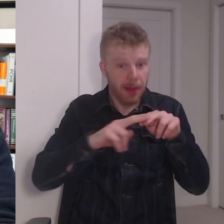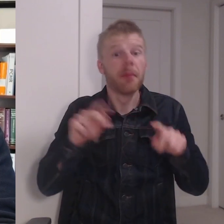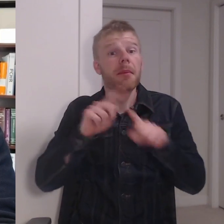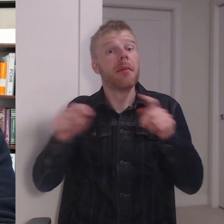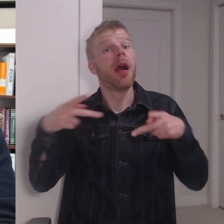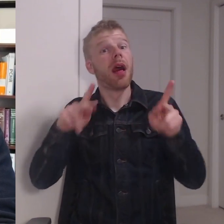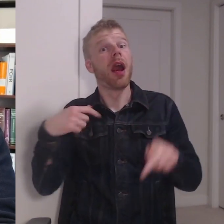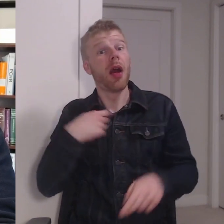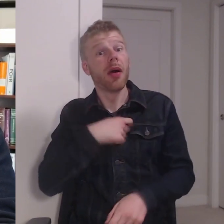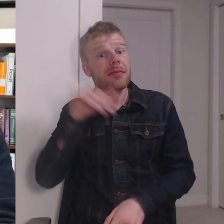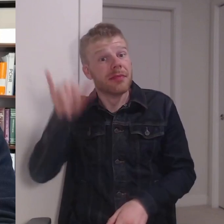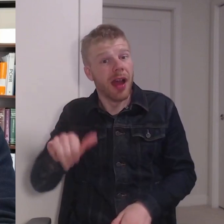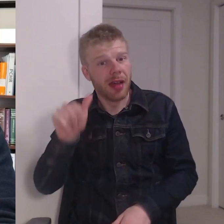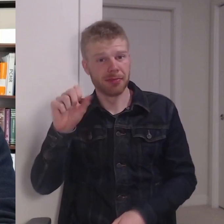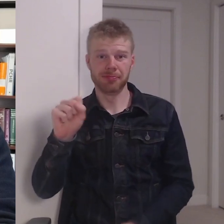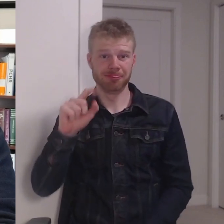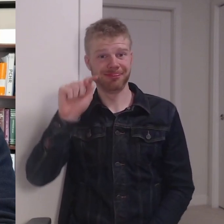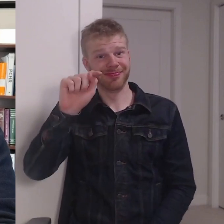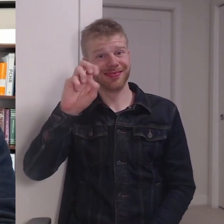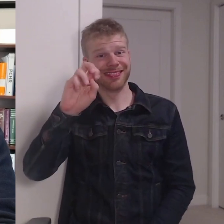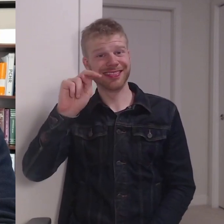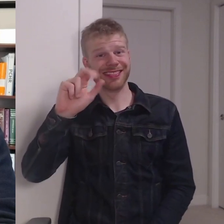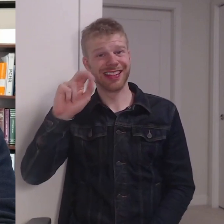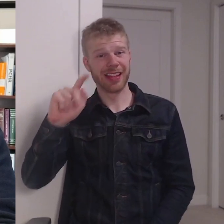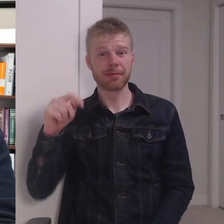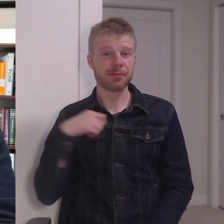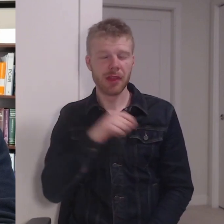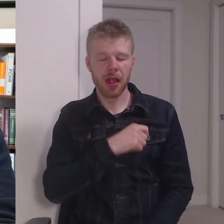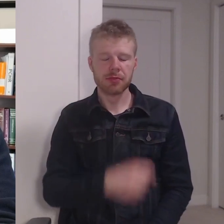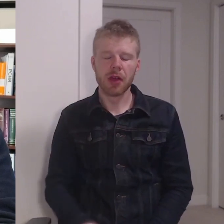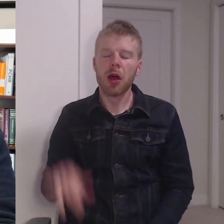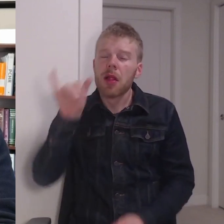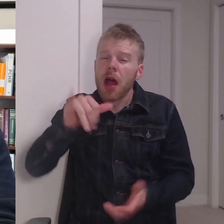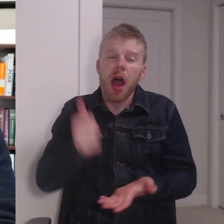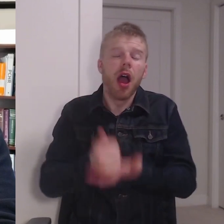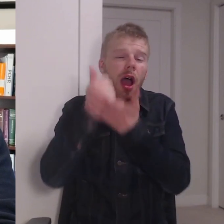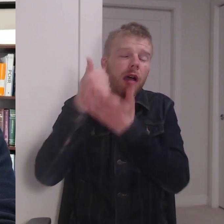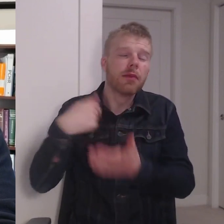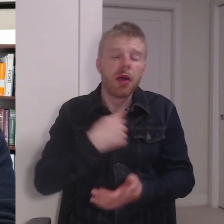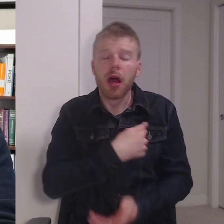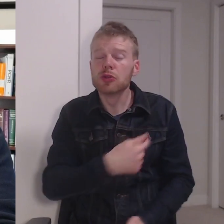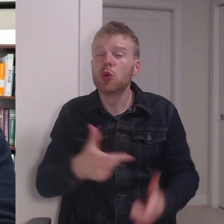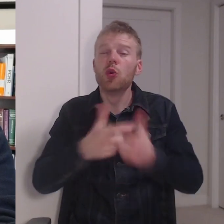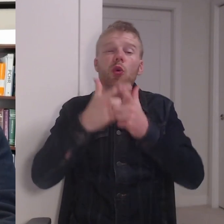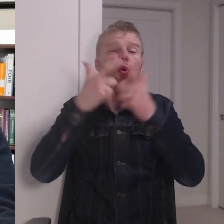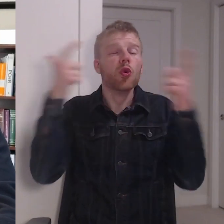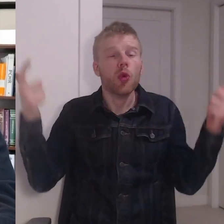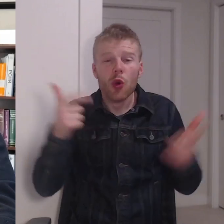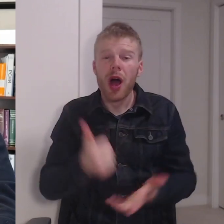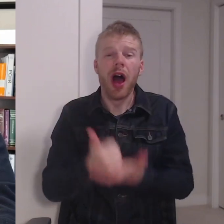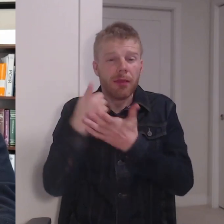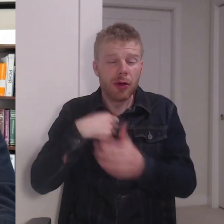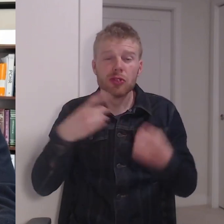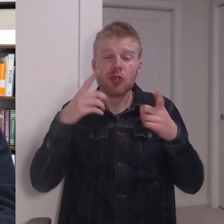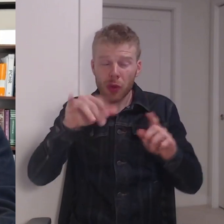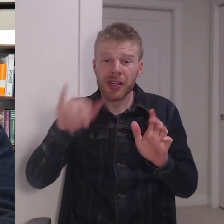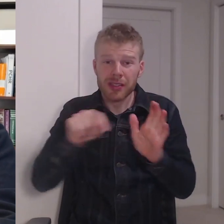tenants so that helped us tremendously but during that time the internal